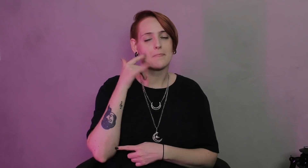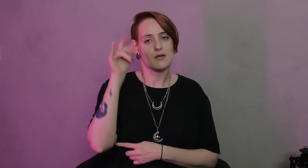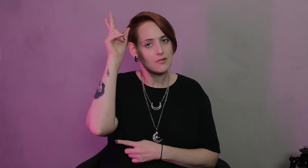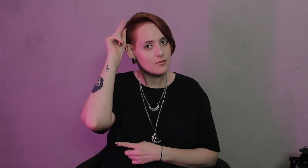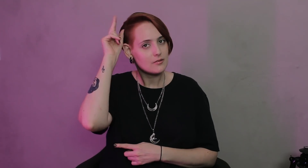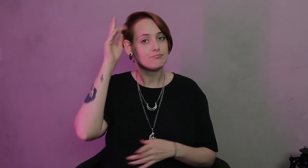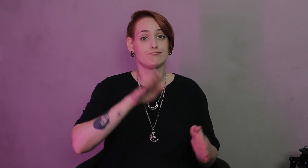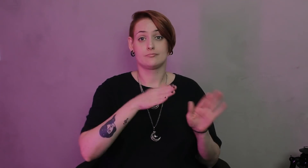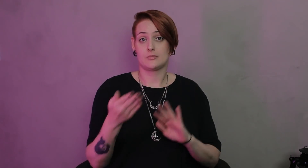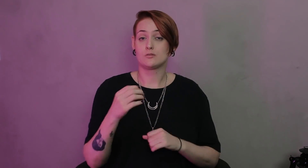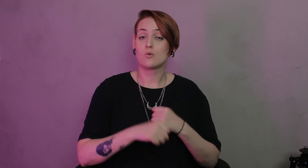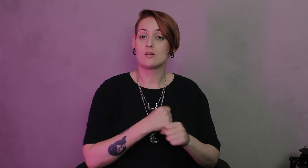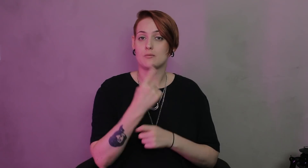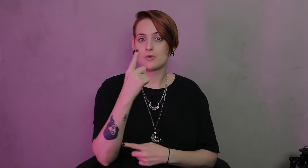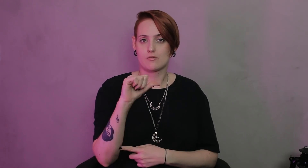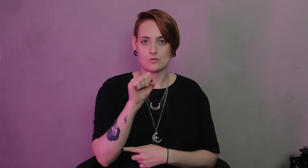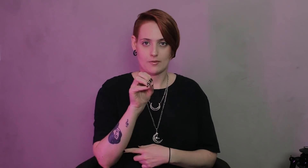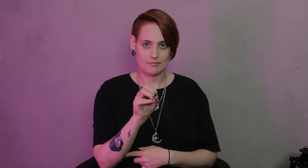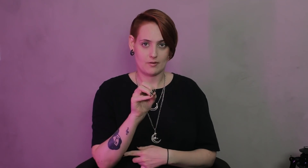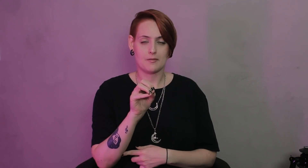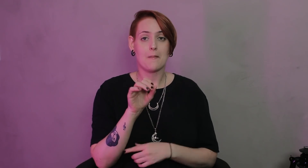Before Otto passed away in 1980,